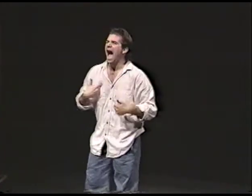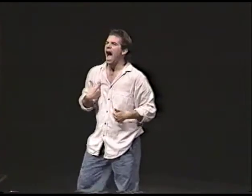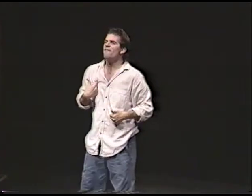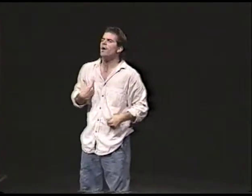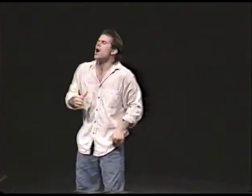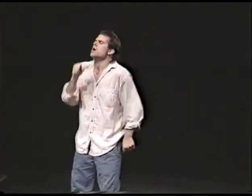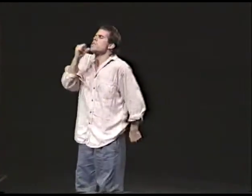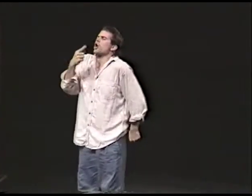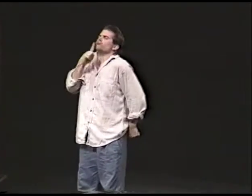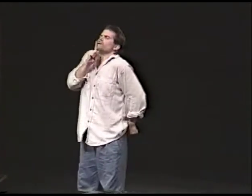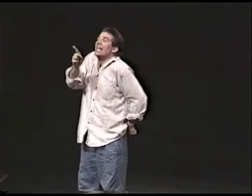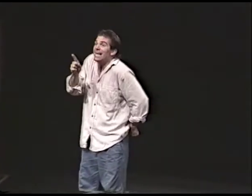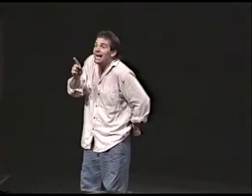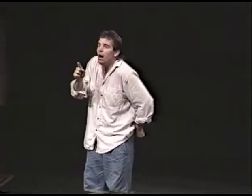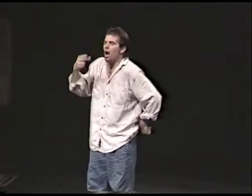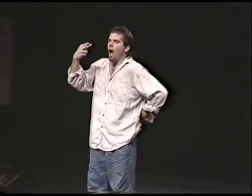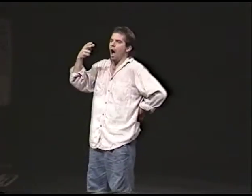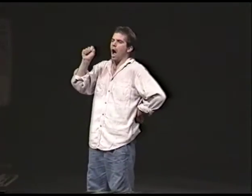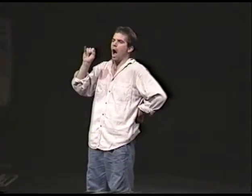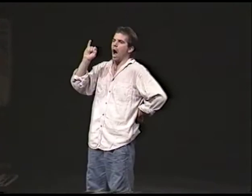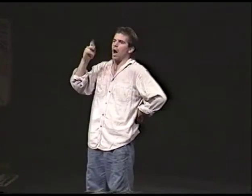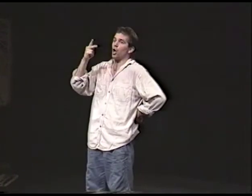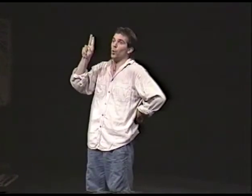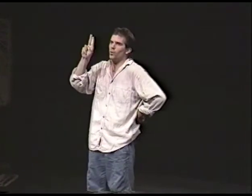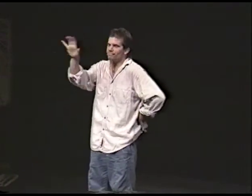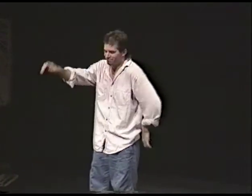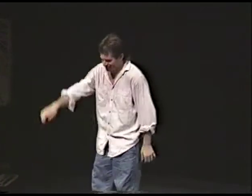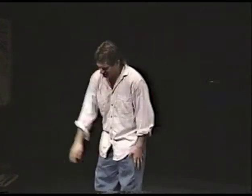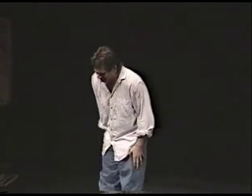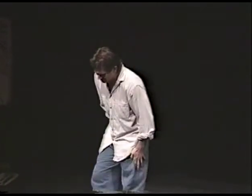OK, now, I have not-really haiku.